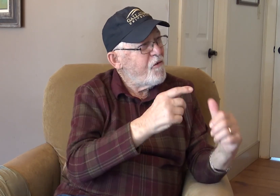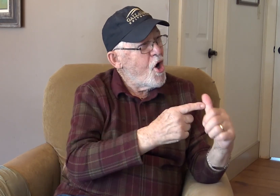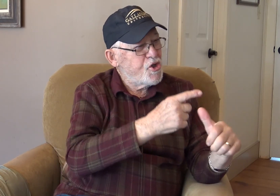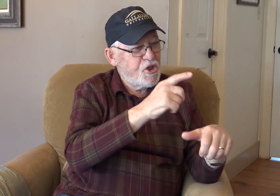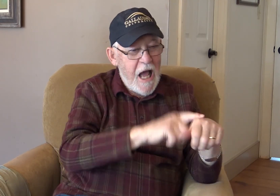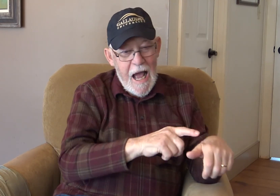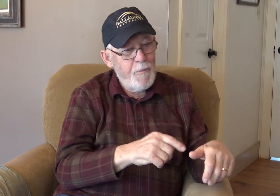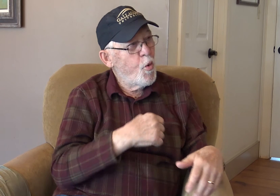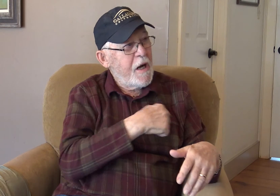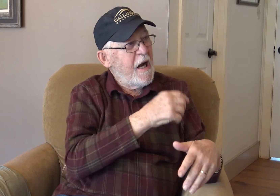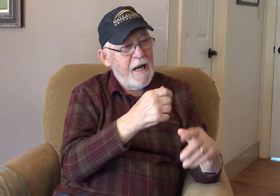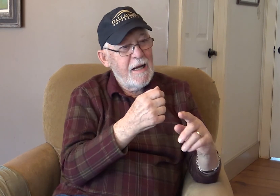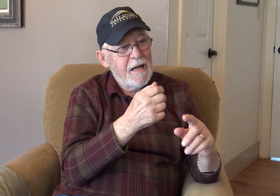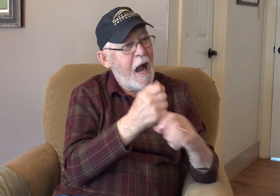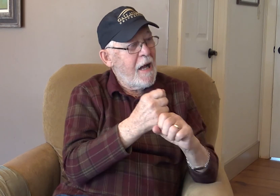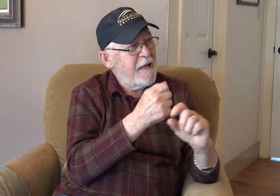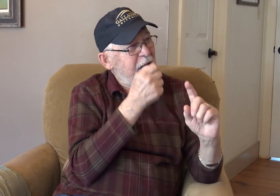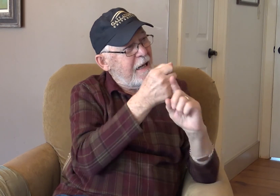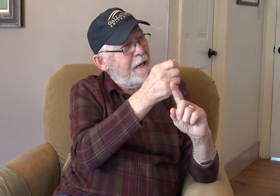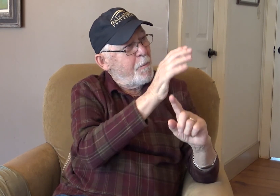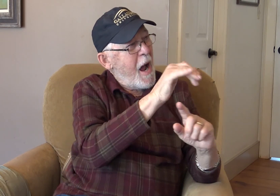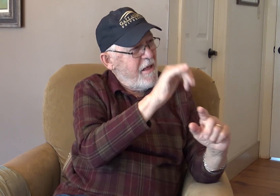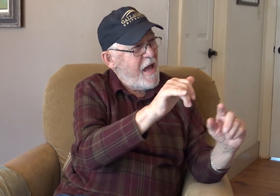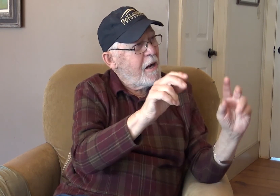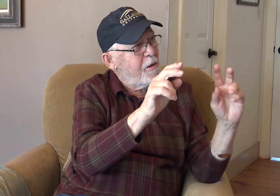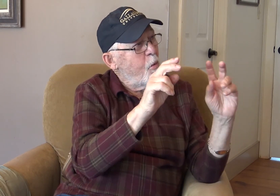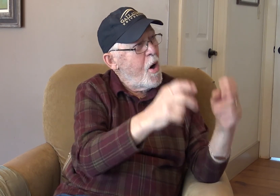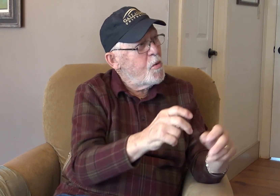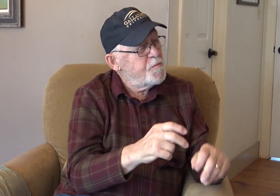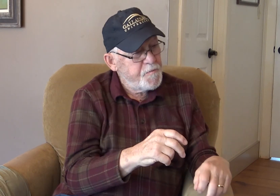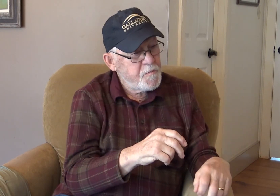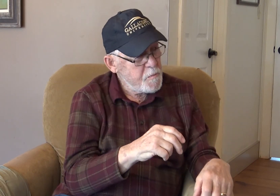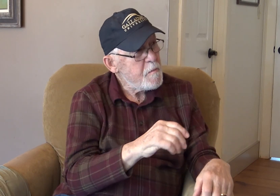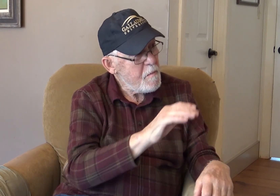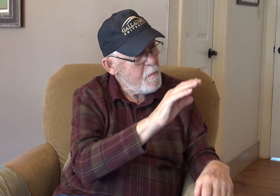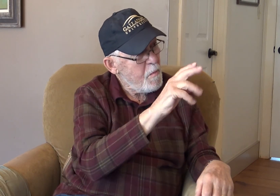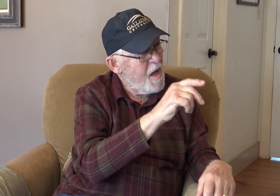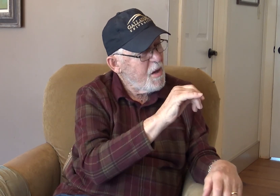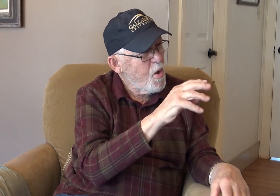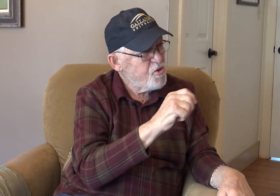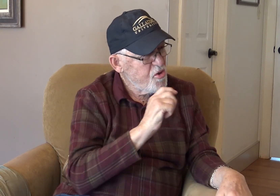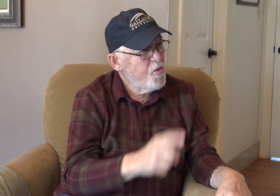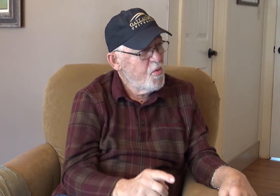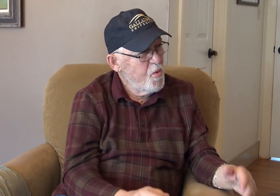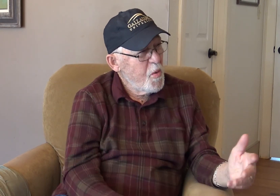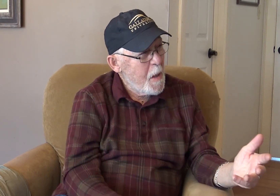The first time we got hit by that quote, but it was true.